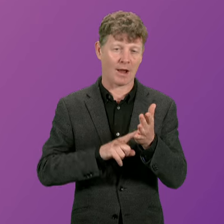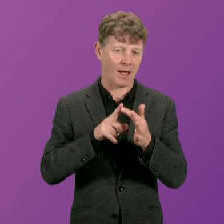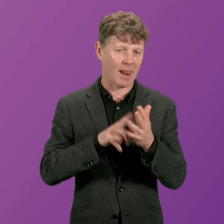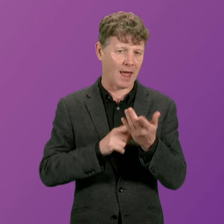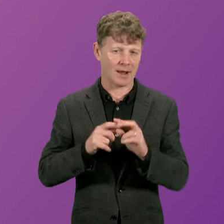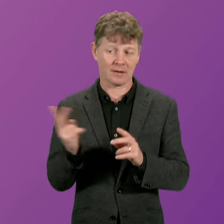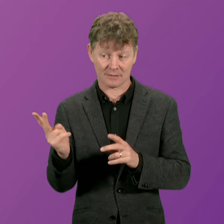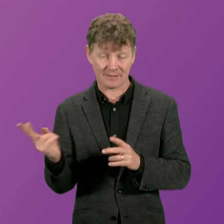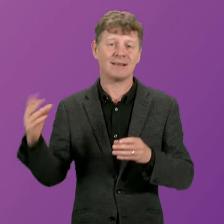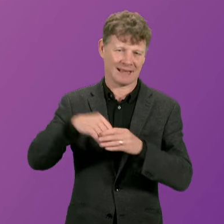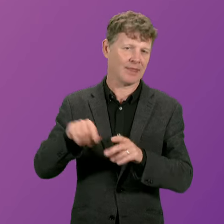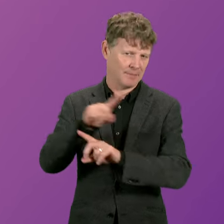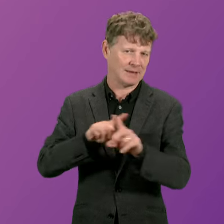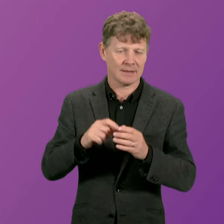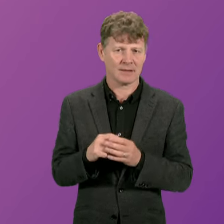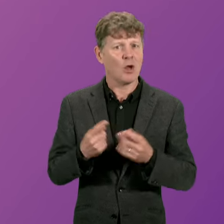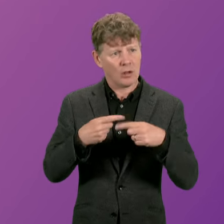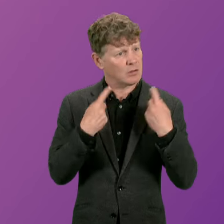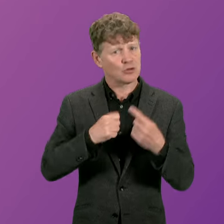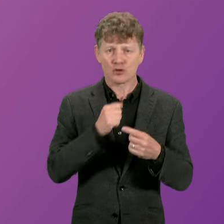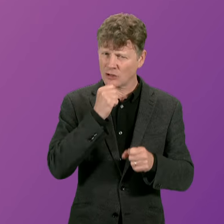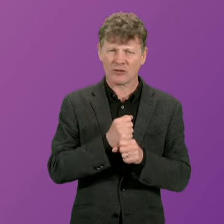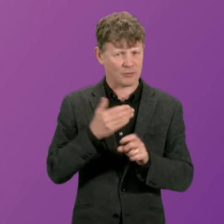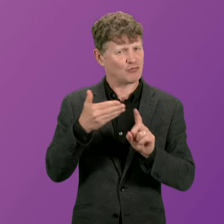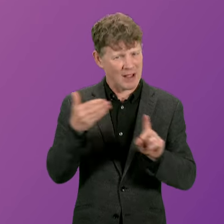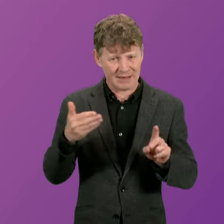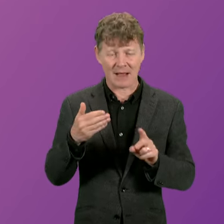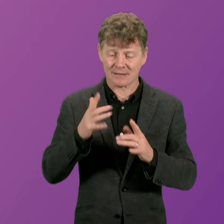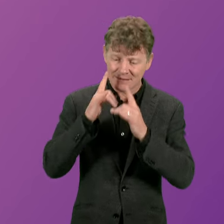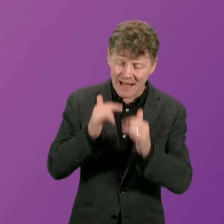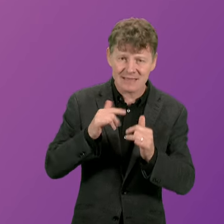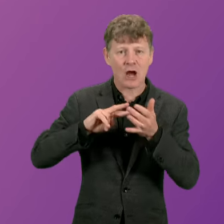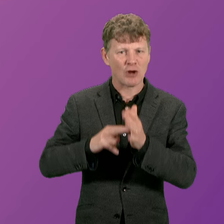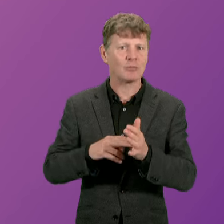We recognise the significance and the benefits of the testing arrangements. We must ensure that